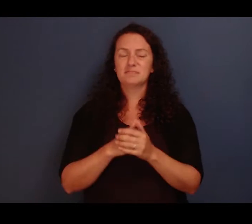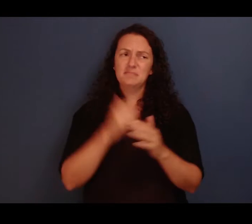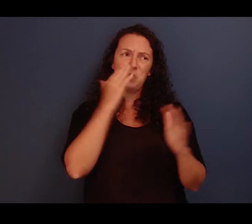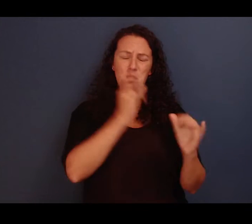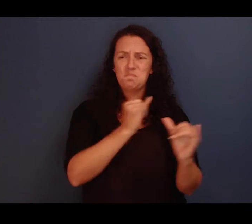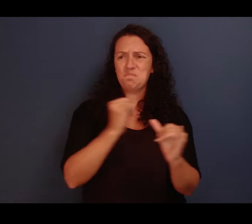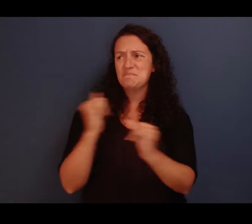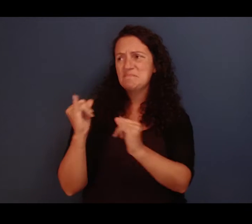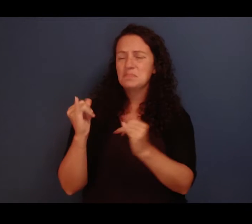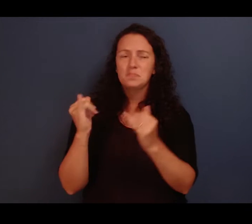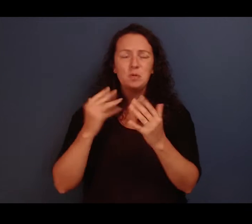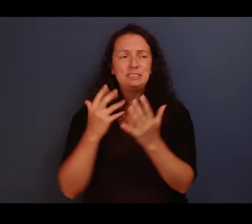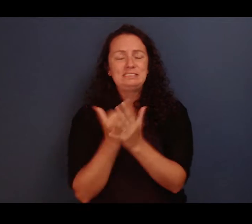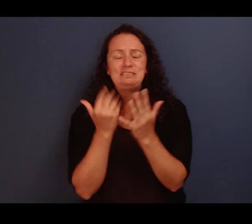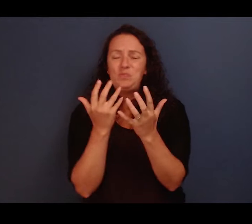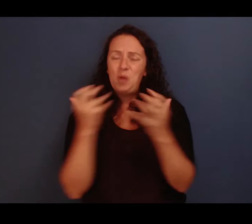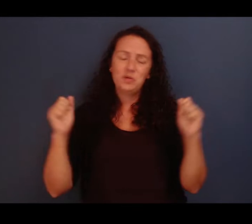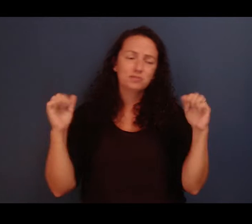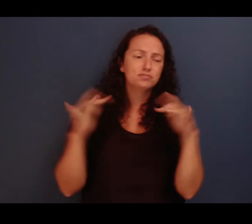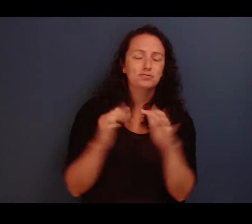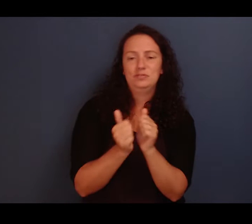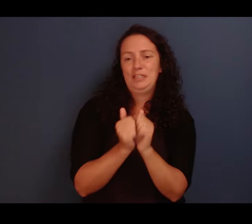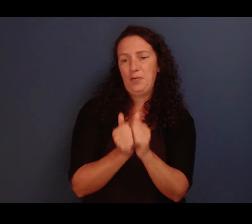in eagerly awaiting a time when we can all be together again.